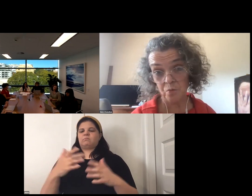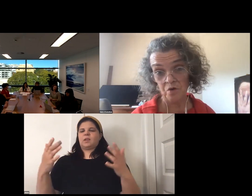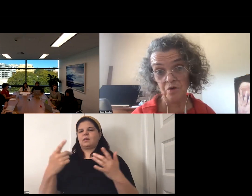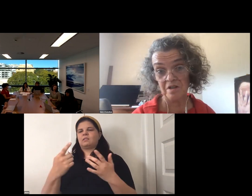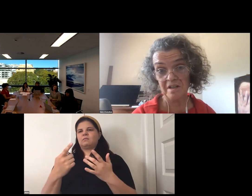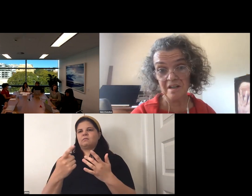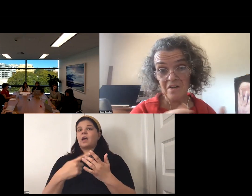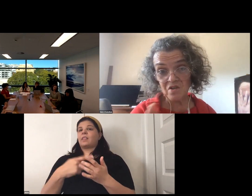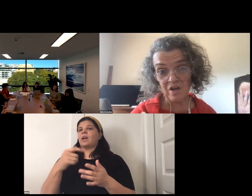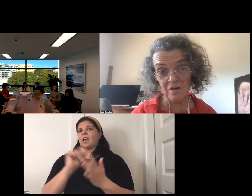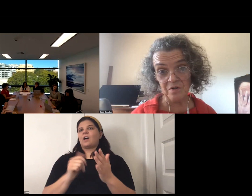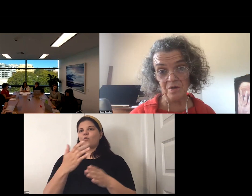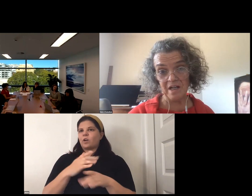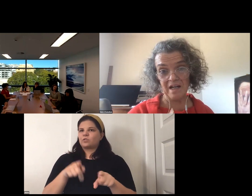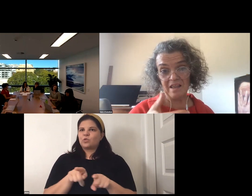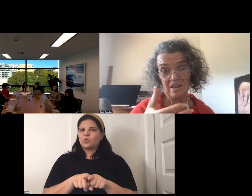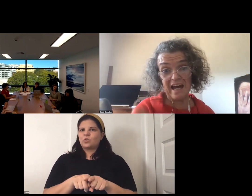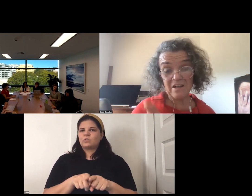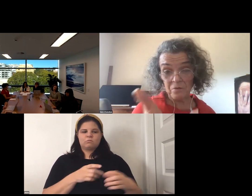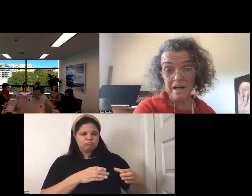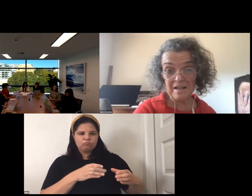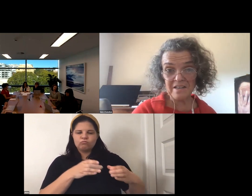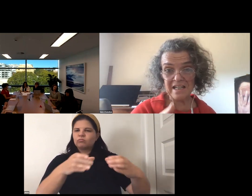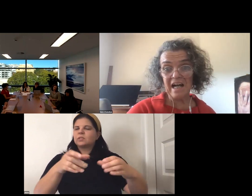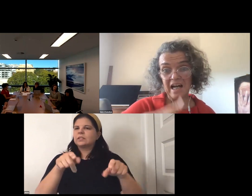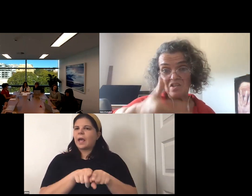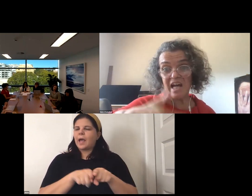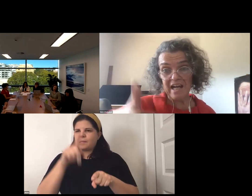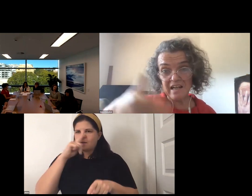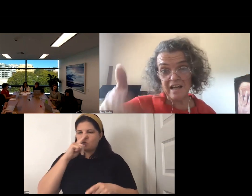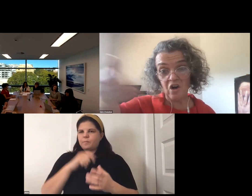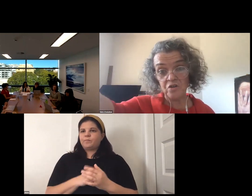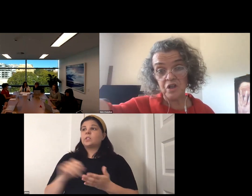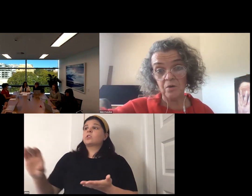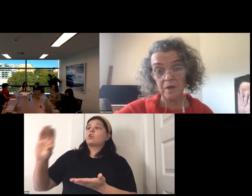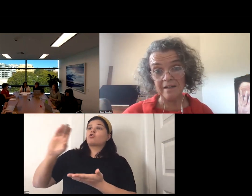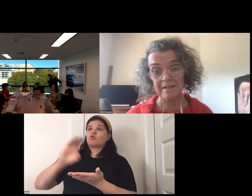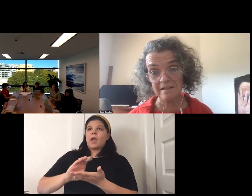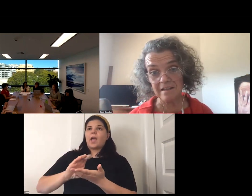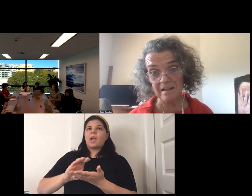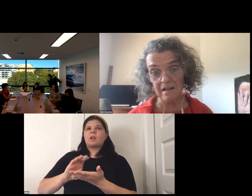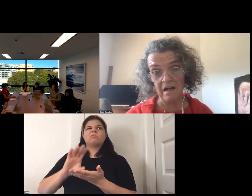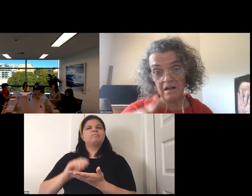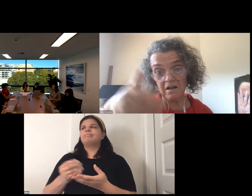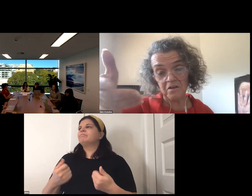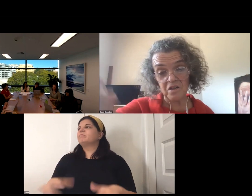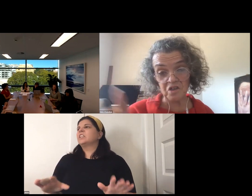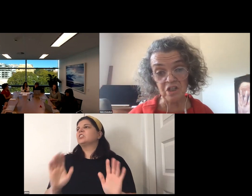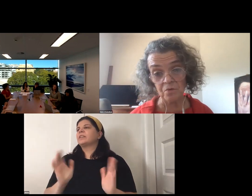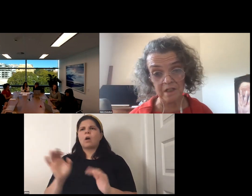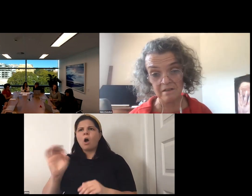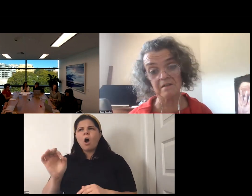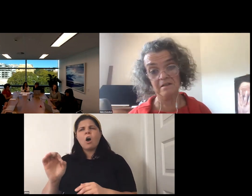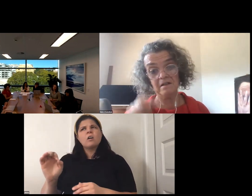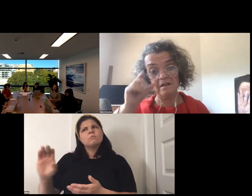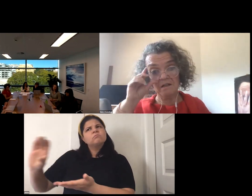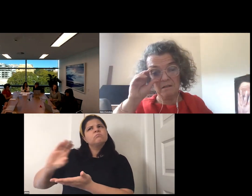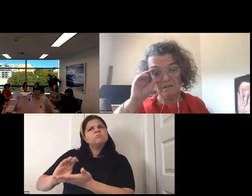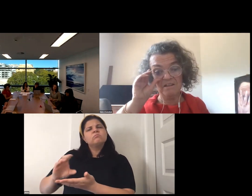So, that grant has had an ongoing, continuing impact.